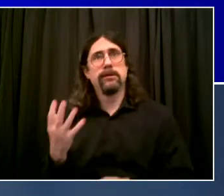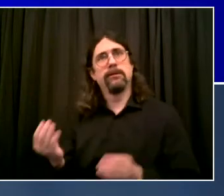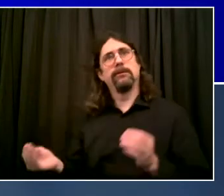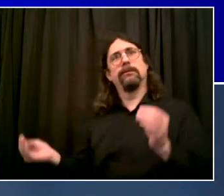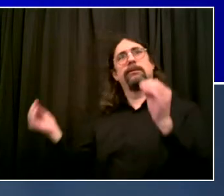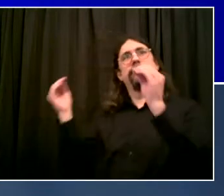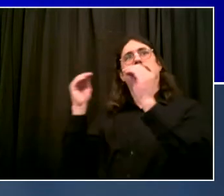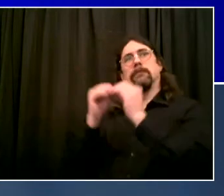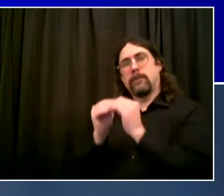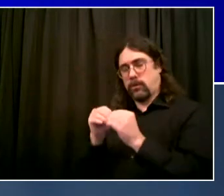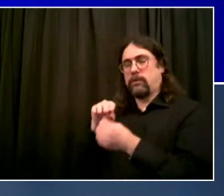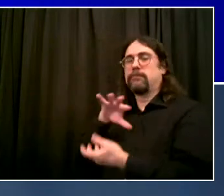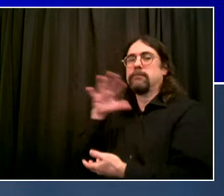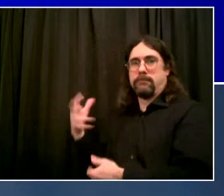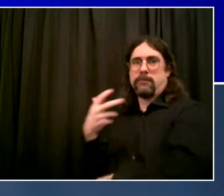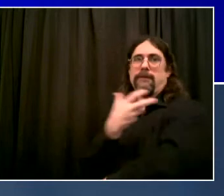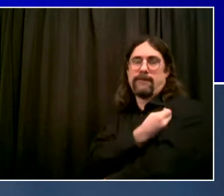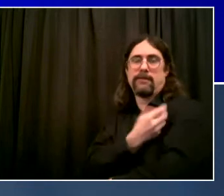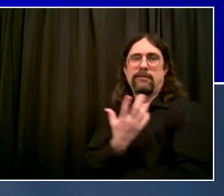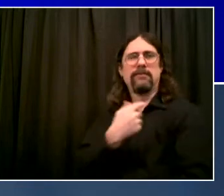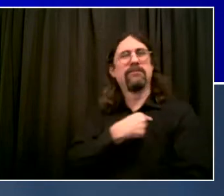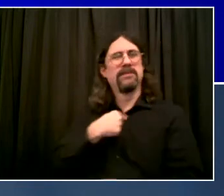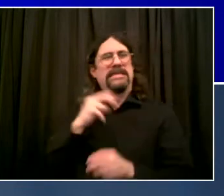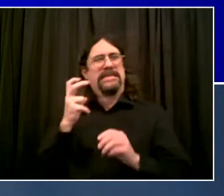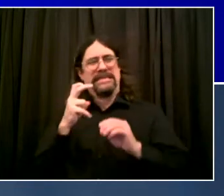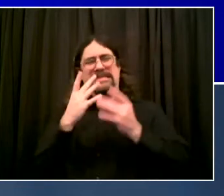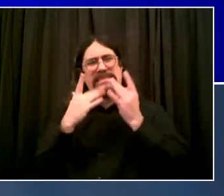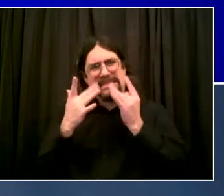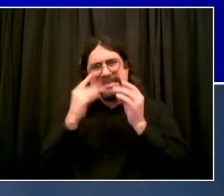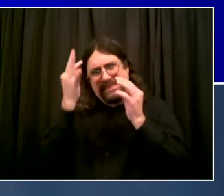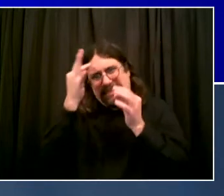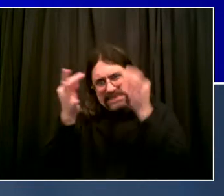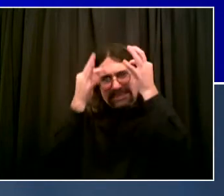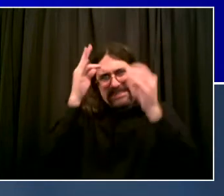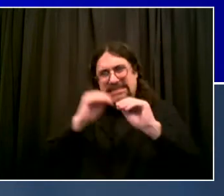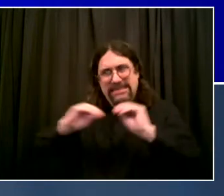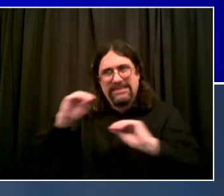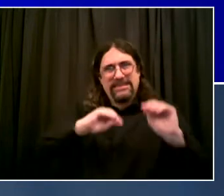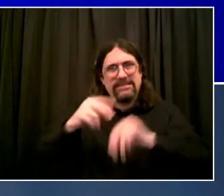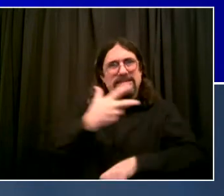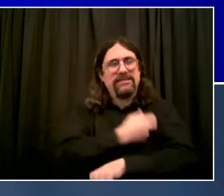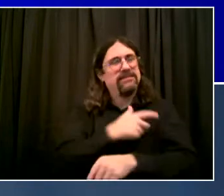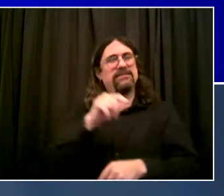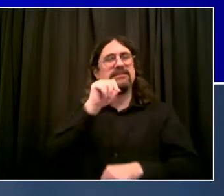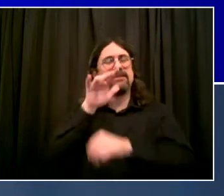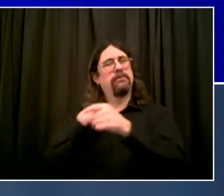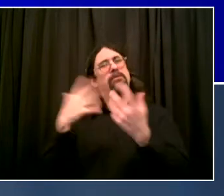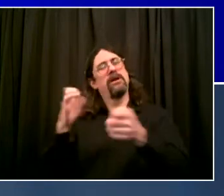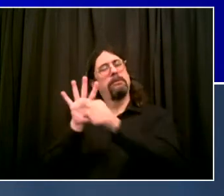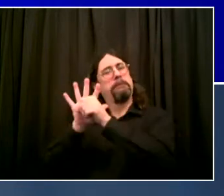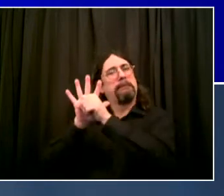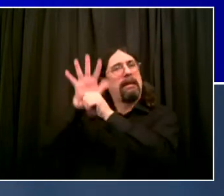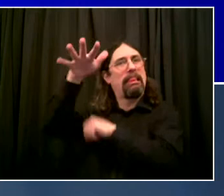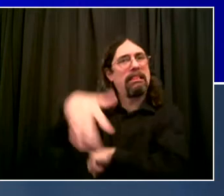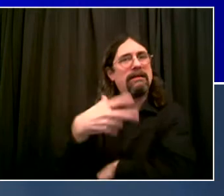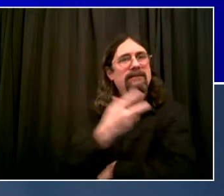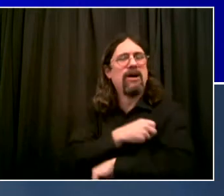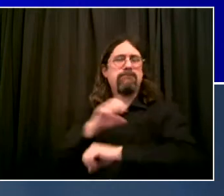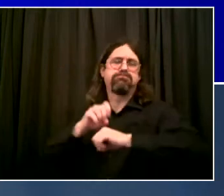UNTIL WE HAVE THE SUPPLY. WHEN WE DO THEN WE GET TO GO DEEP INTO THE NEIGHBORHOODS AND THE GRASSROOTS WITH THE KIND OF VACCINATION